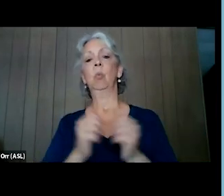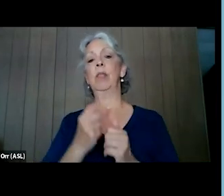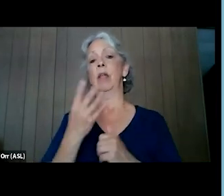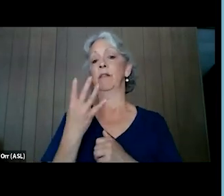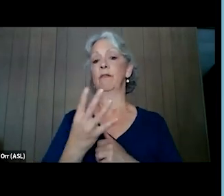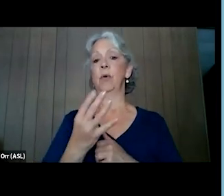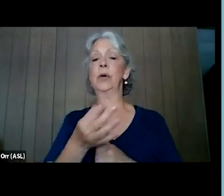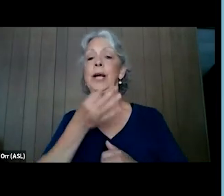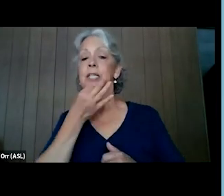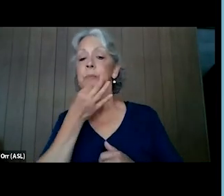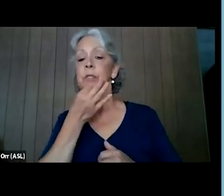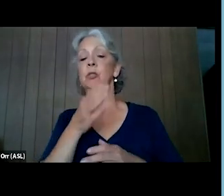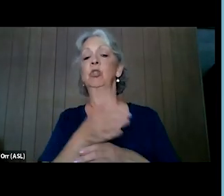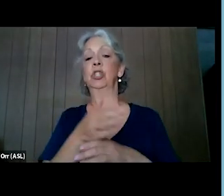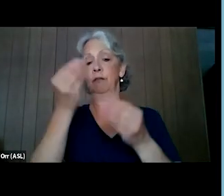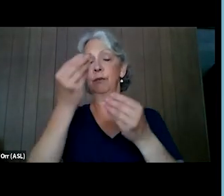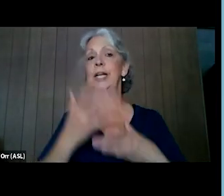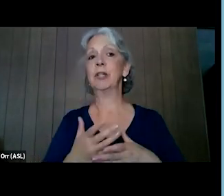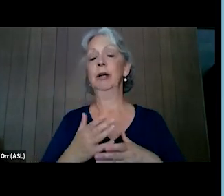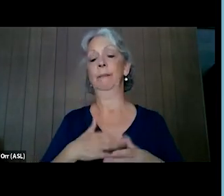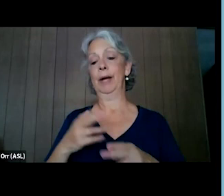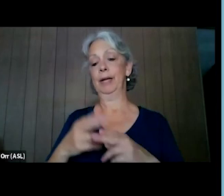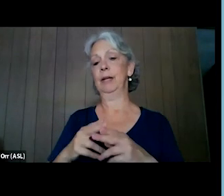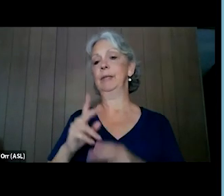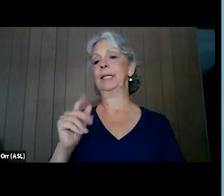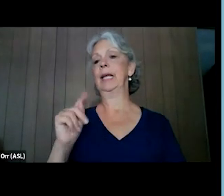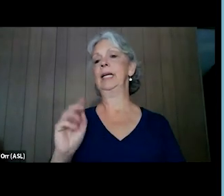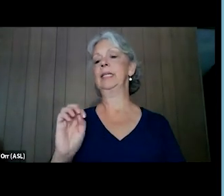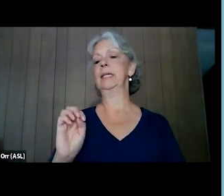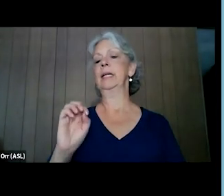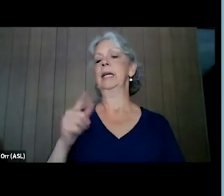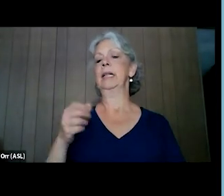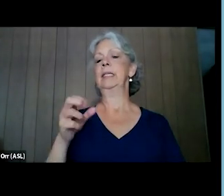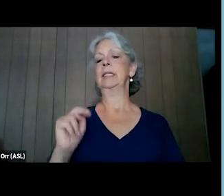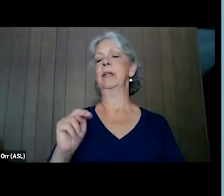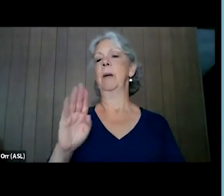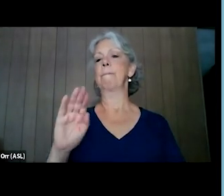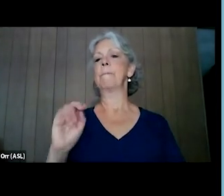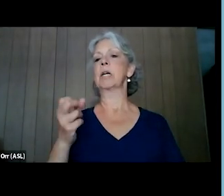and sharing this information. So as she said, my name is Kate Gleason Bachman. I'm the Clinical and Quality Improvement Nurse Manager